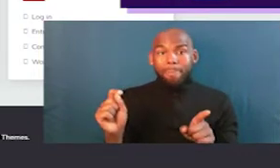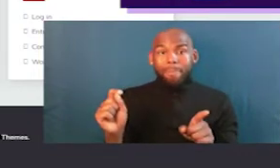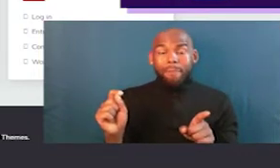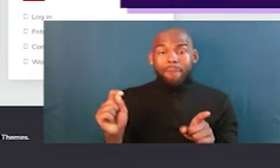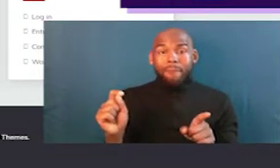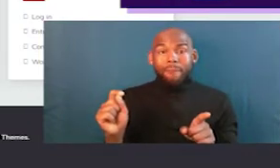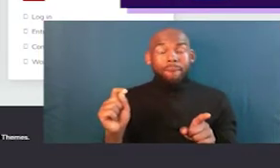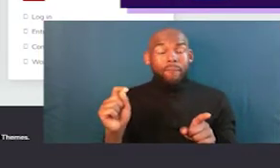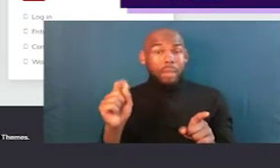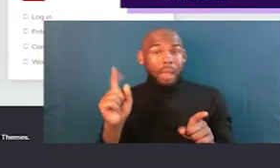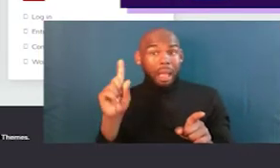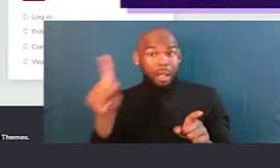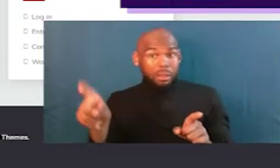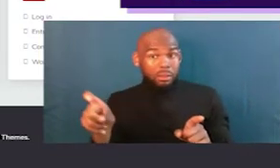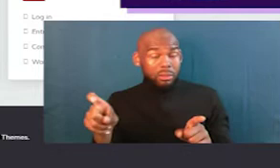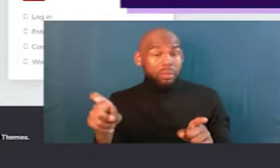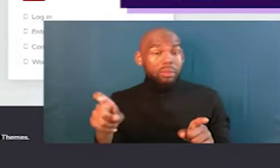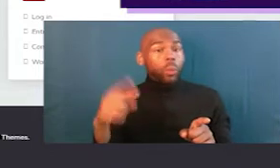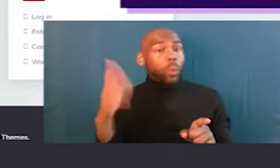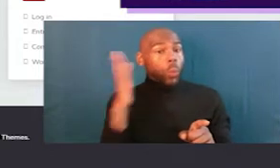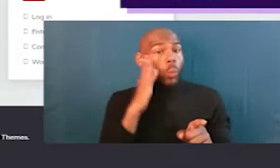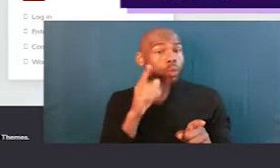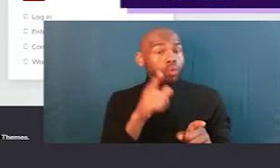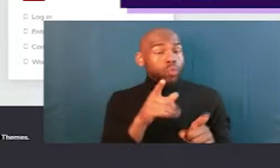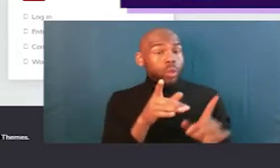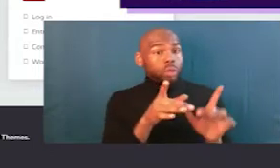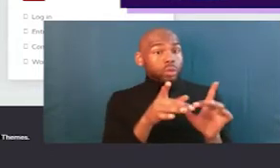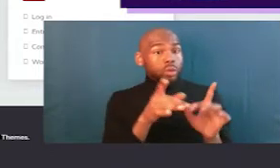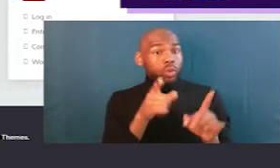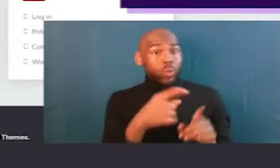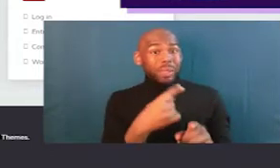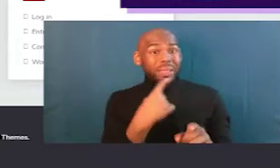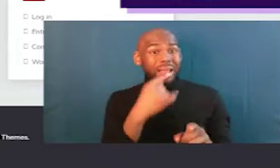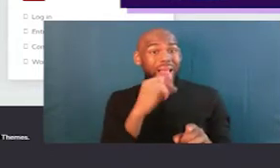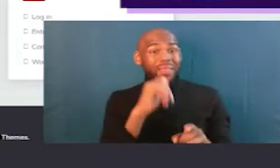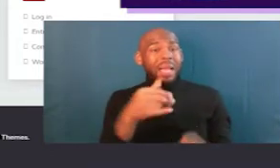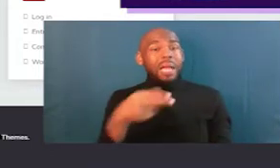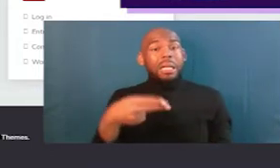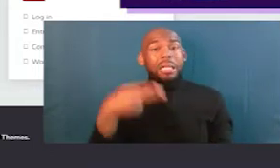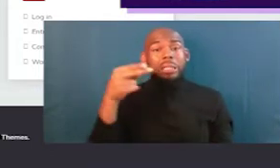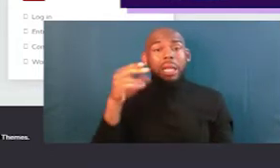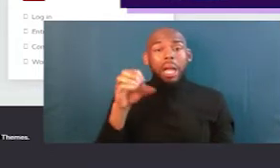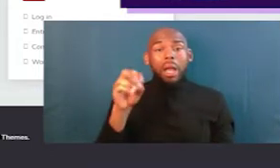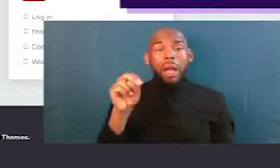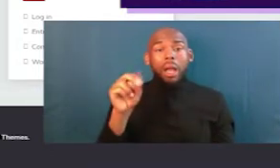So you would associate the this as a is an example of low contrast text with the quote